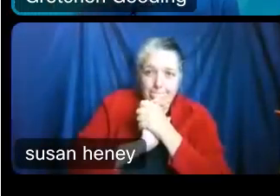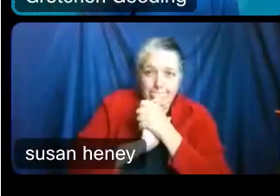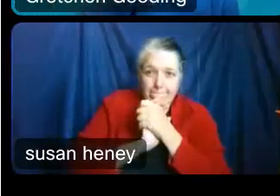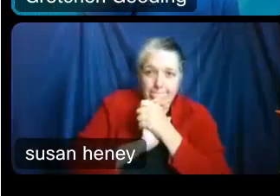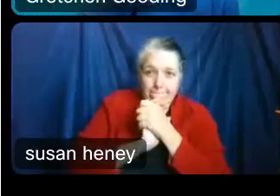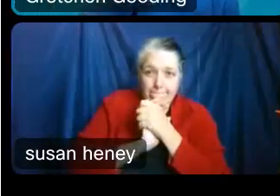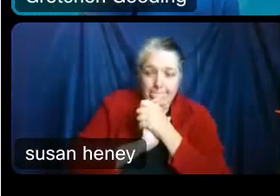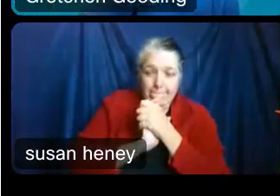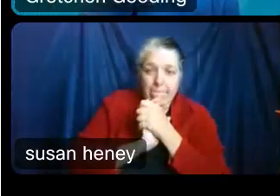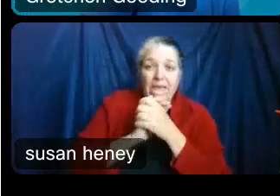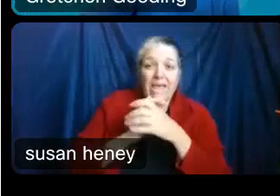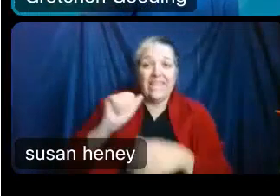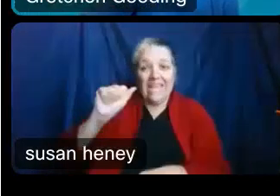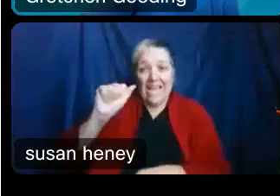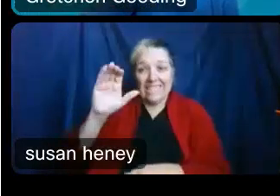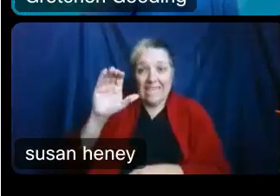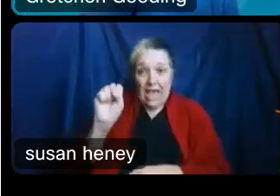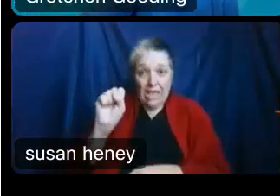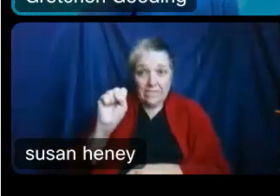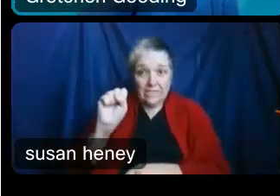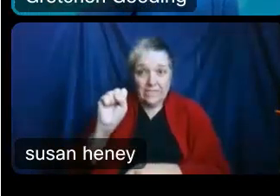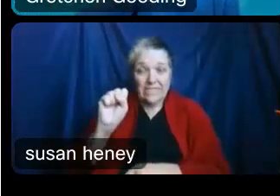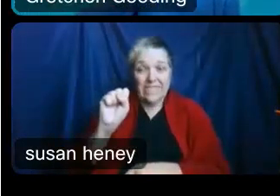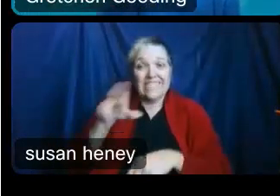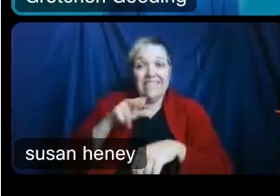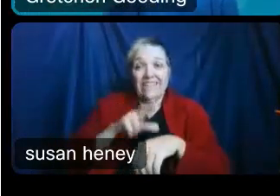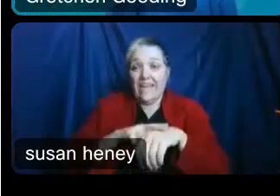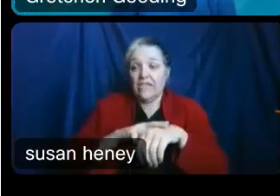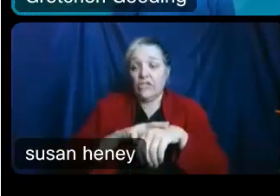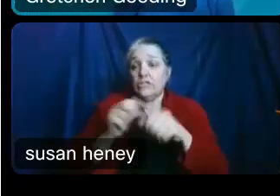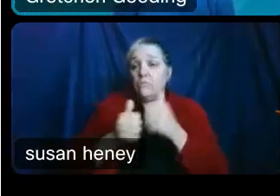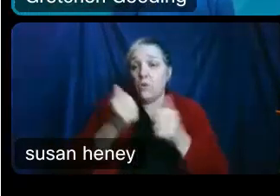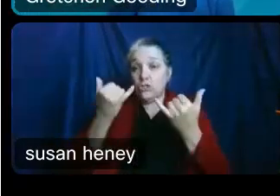The American Community Survey is the nation's most current reliable and accessible data